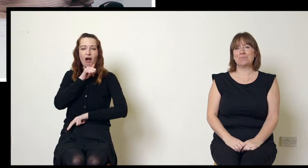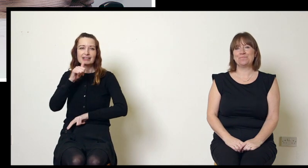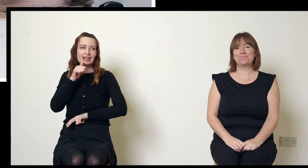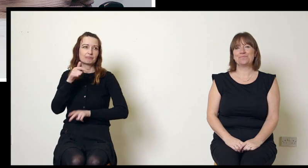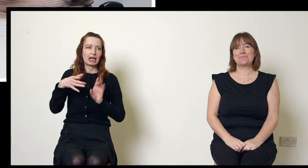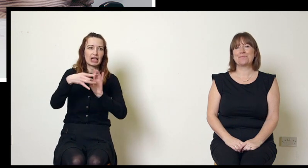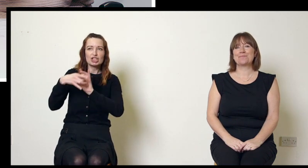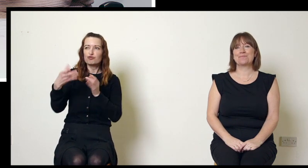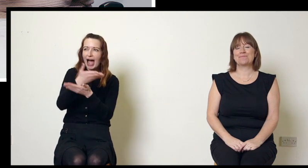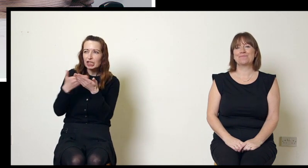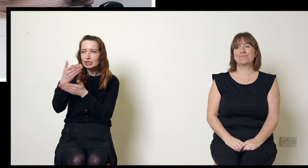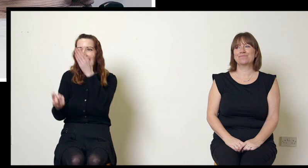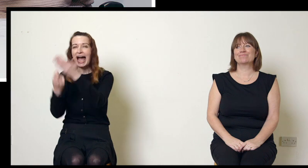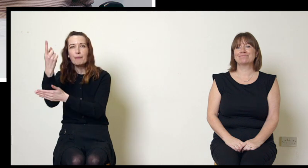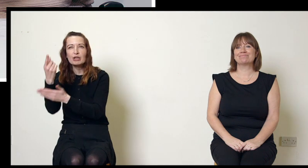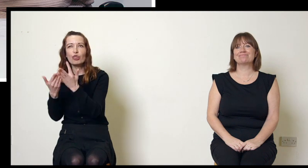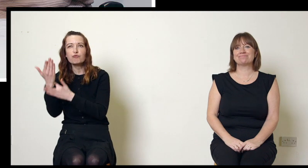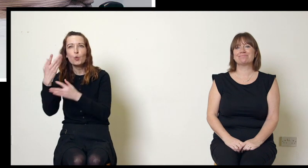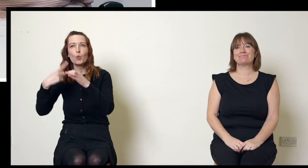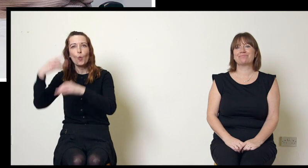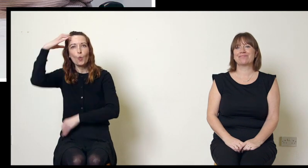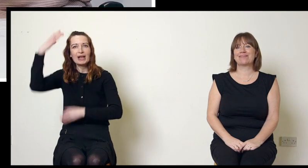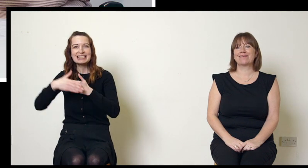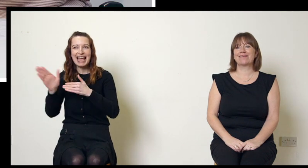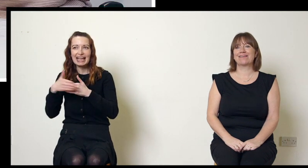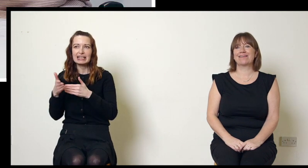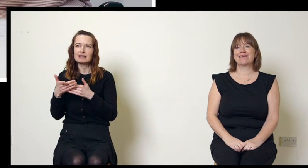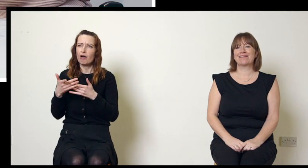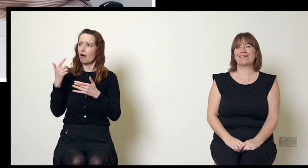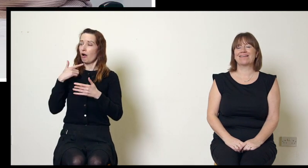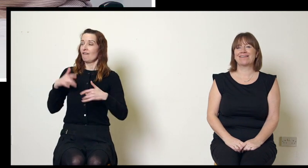going on in Queensgate and in the shopping centre because of it. That’s the power of art isn’t it?